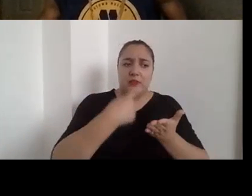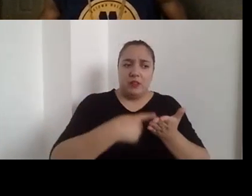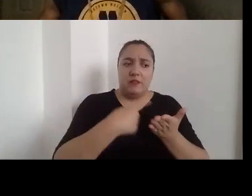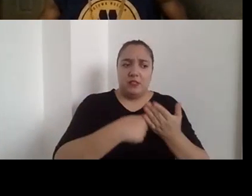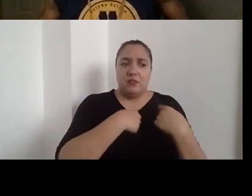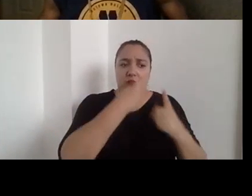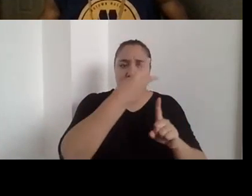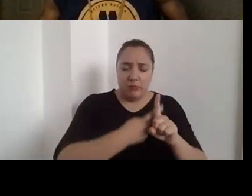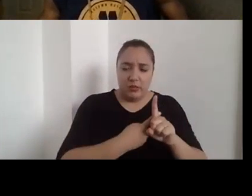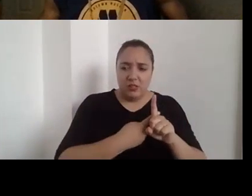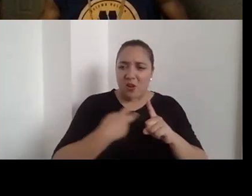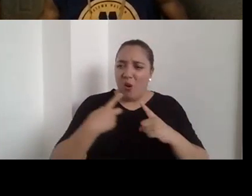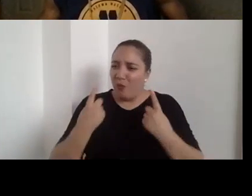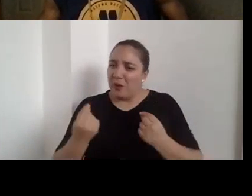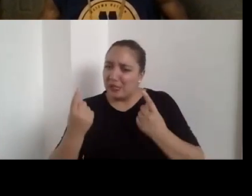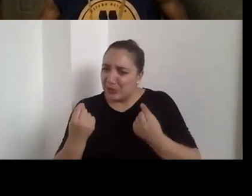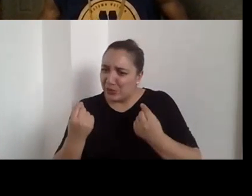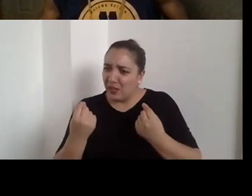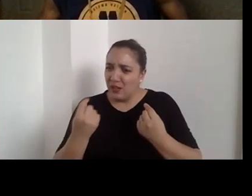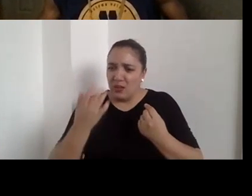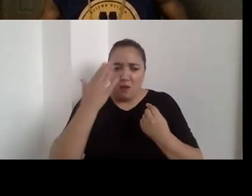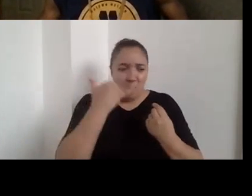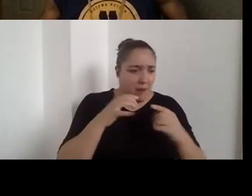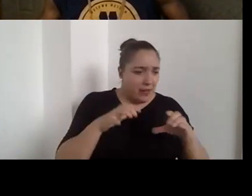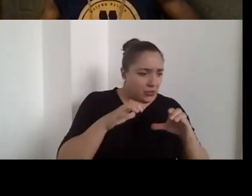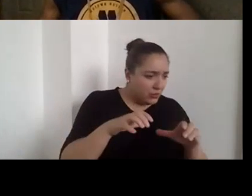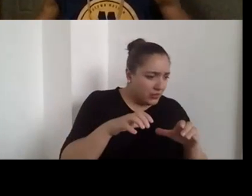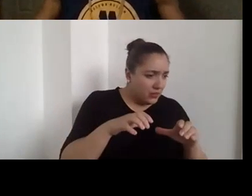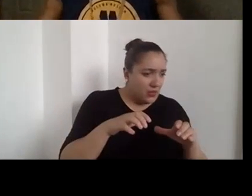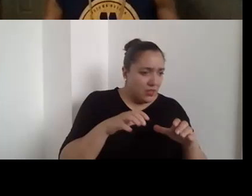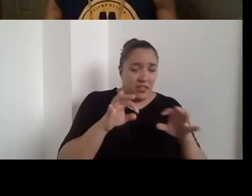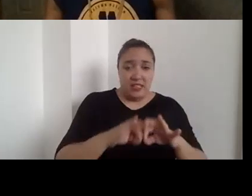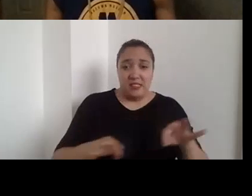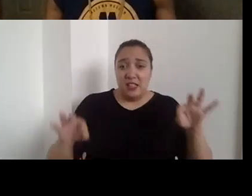I doing this even, does it matter, is it necessary to bring it to the whole theme of the talk.